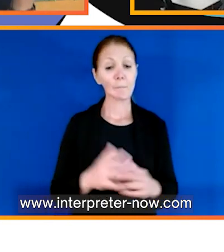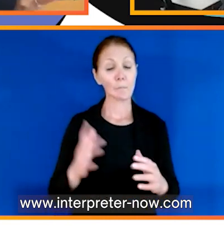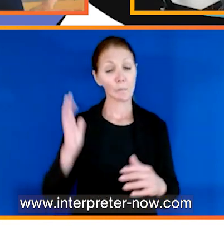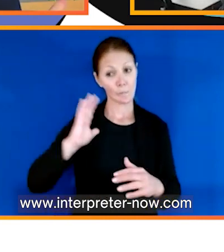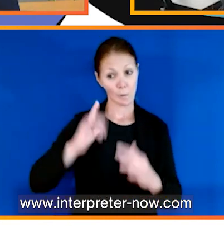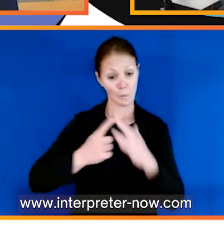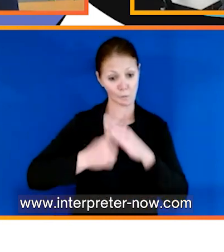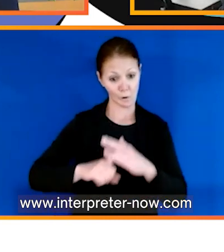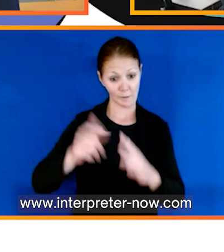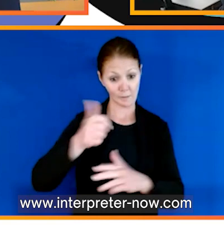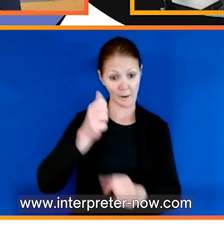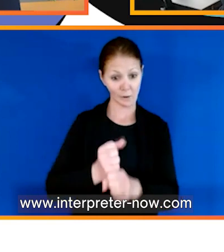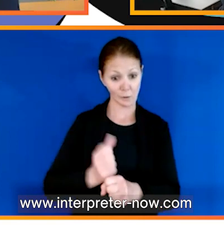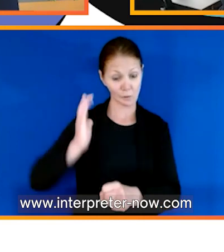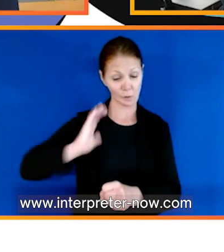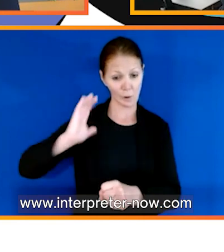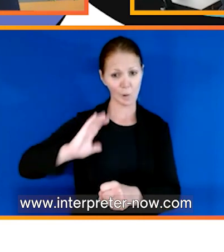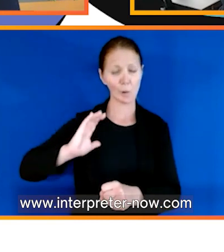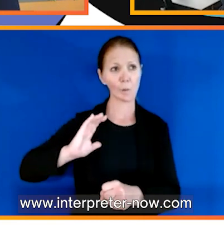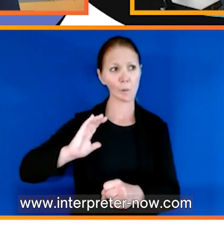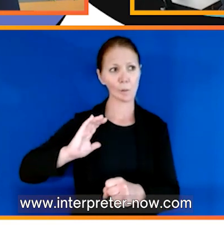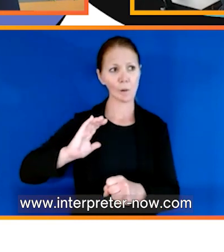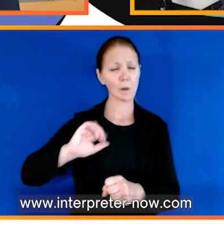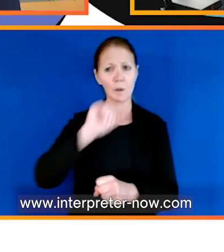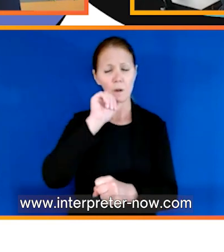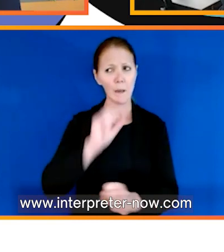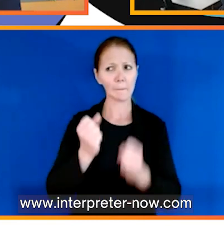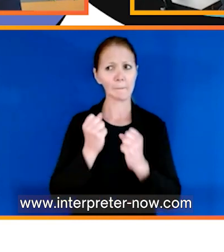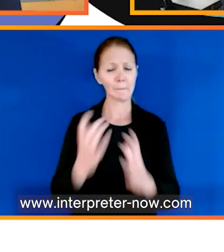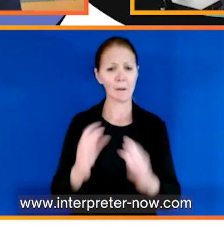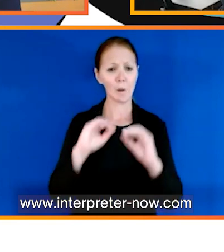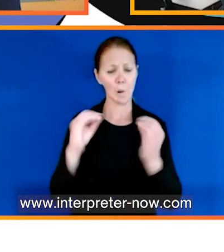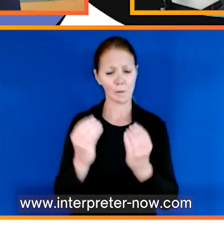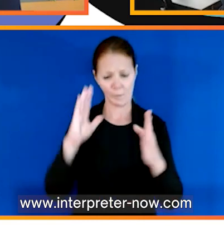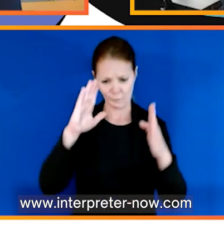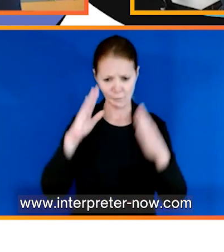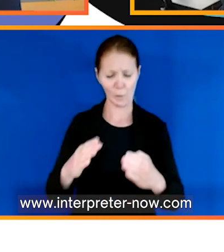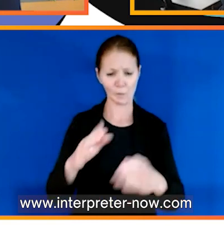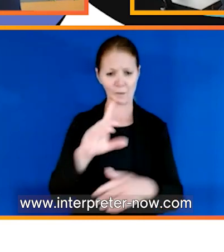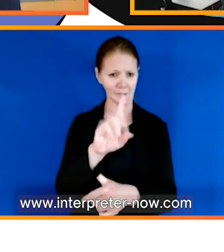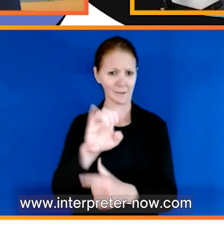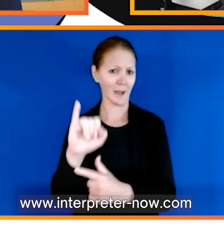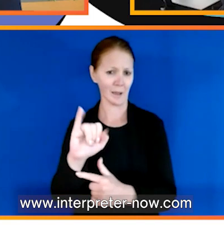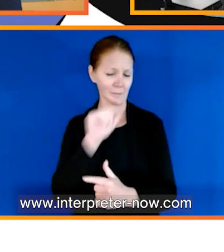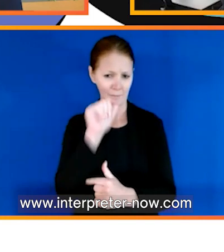When we started 10 years ago, there weren't very many organizations focused on Diversity, Equity, and Inclusion, quite frankly.